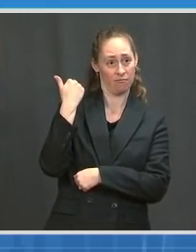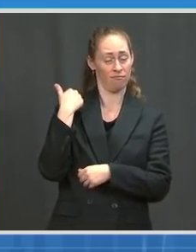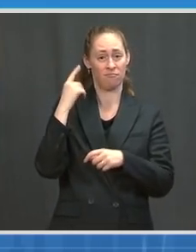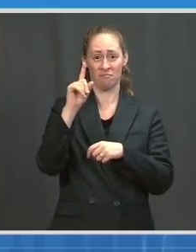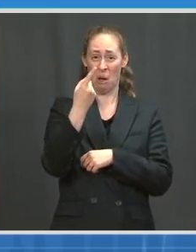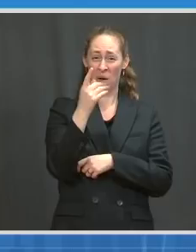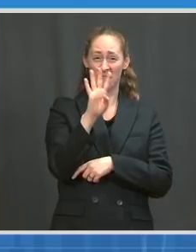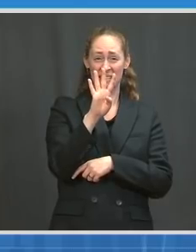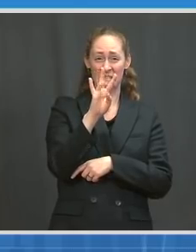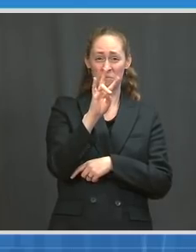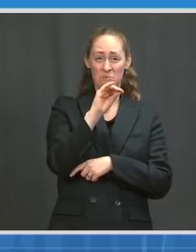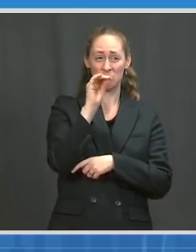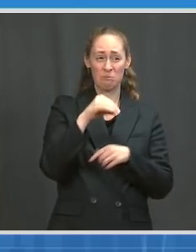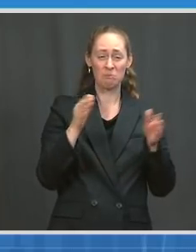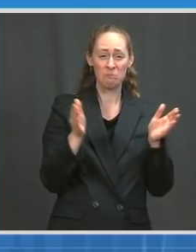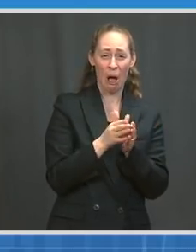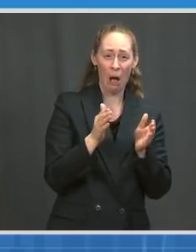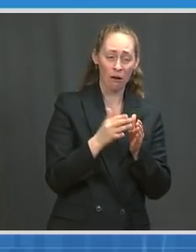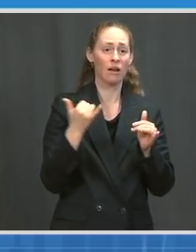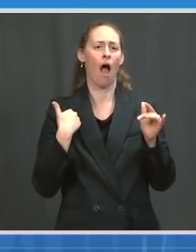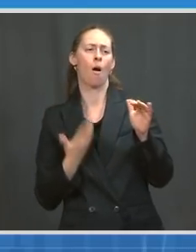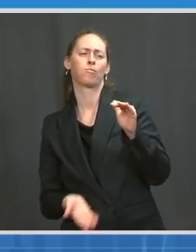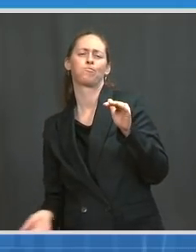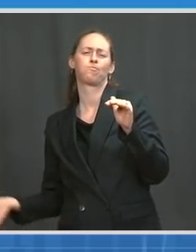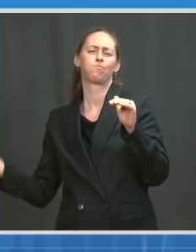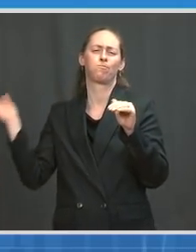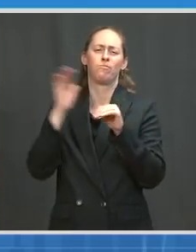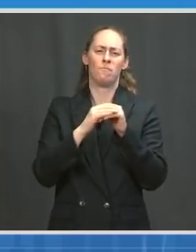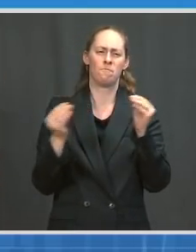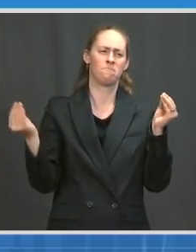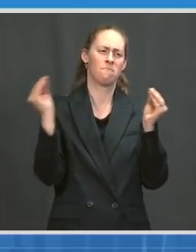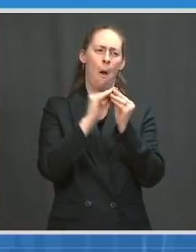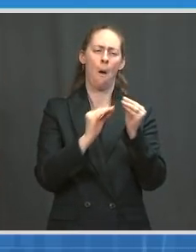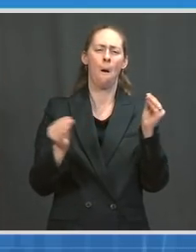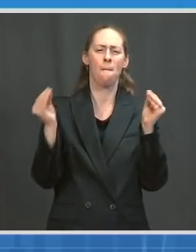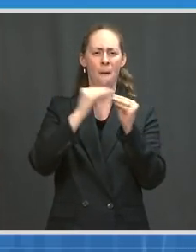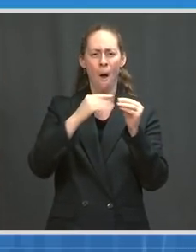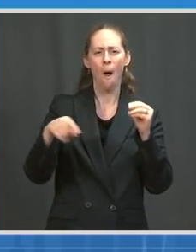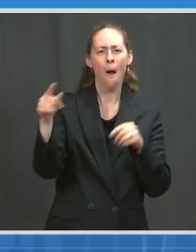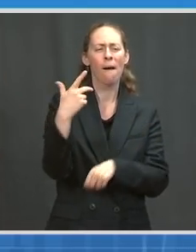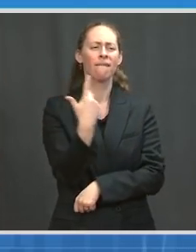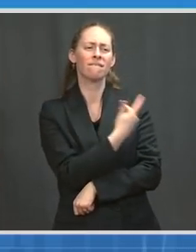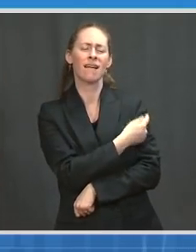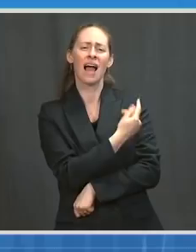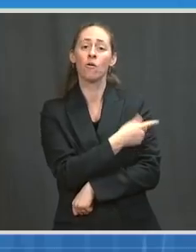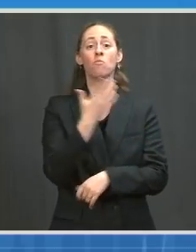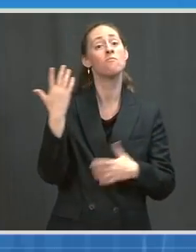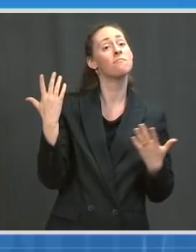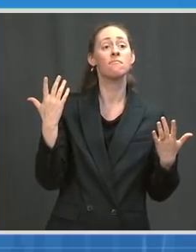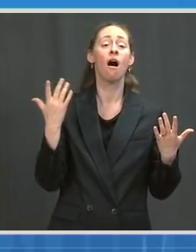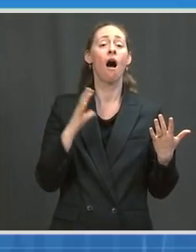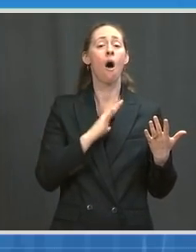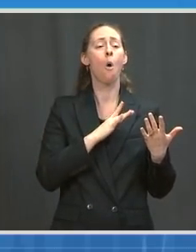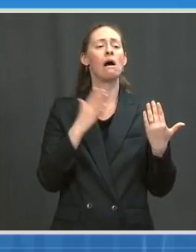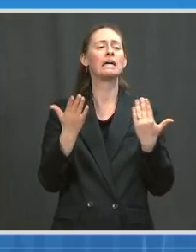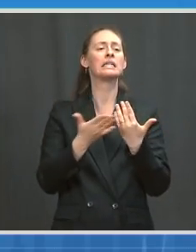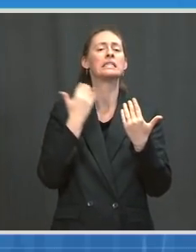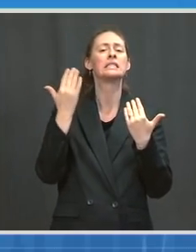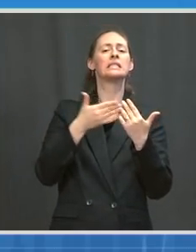And many more are open to the vaccine if they find it easy and if they can get their questions answered. As the President has said,